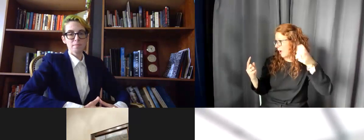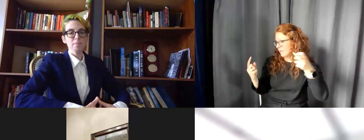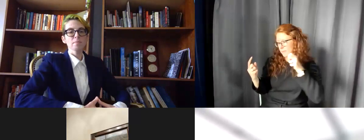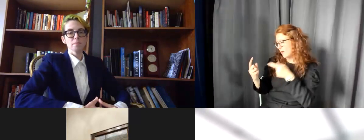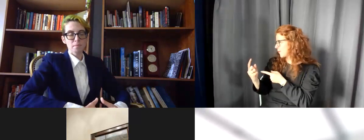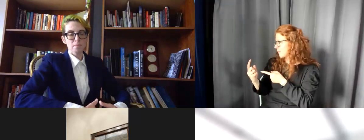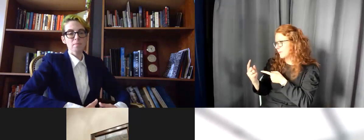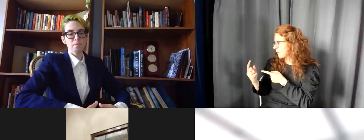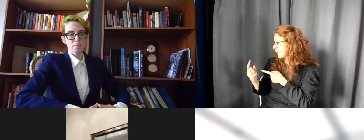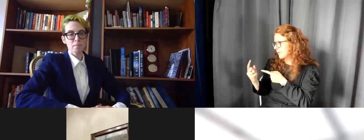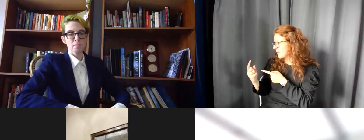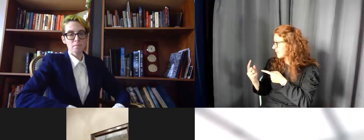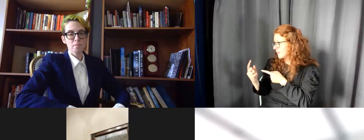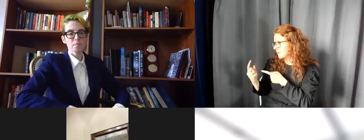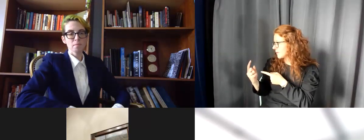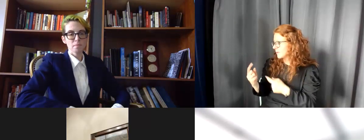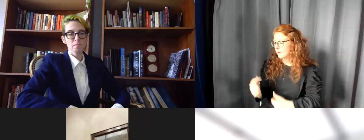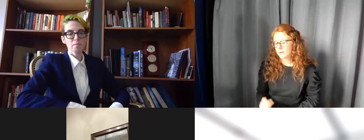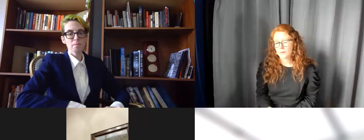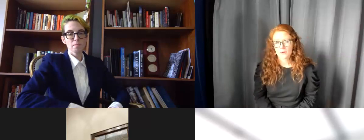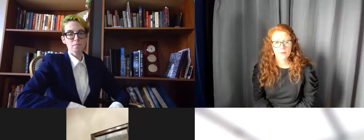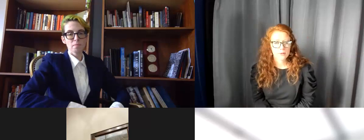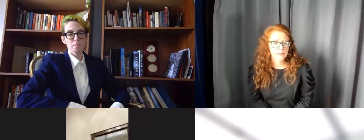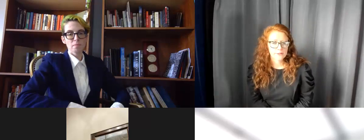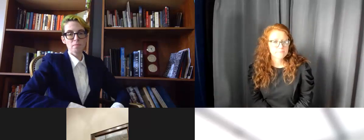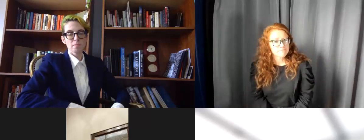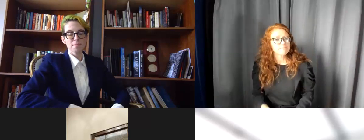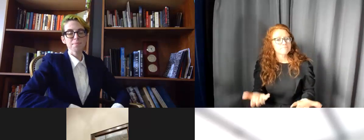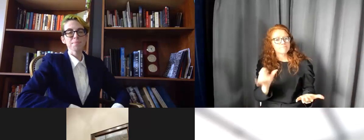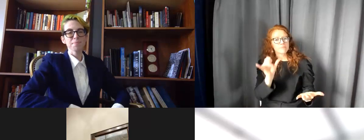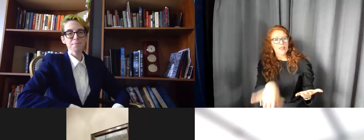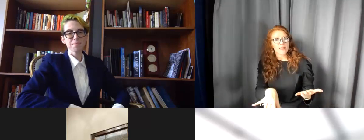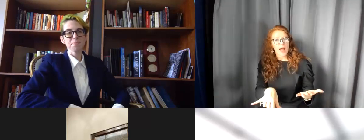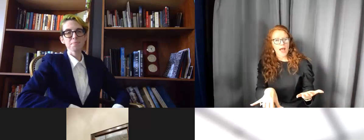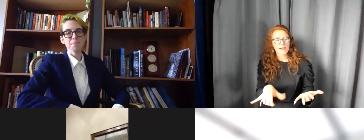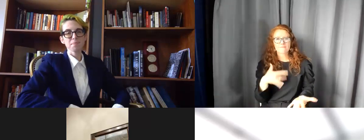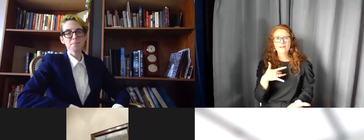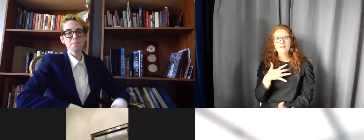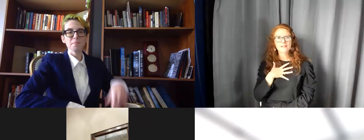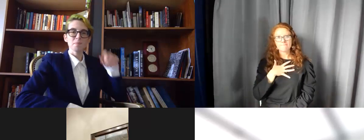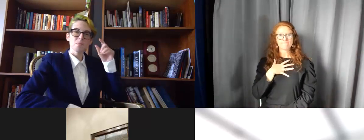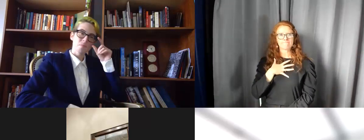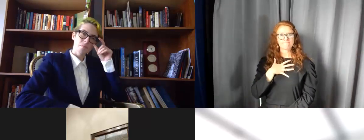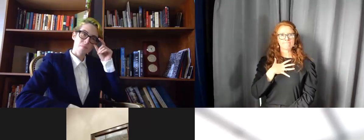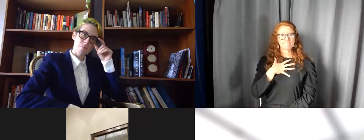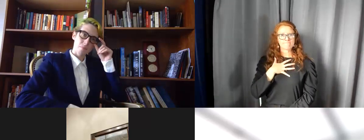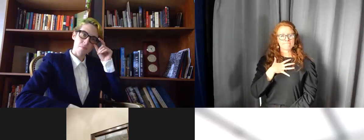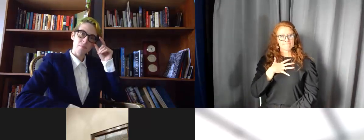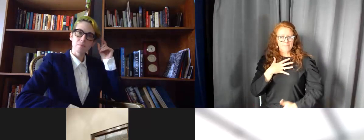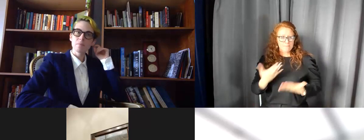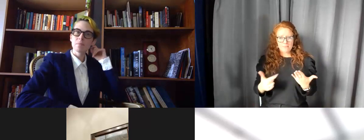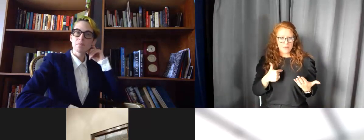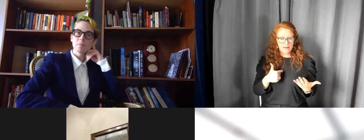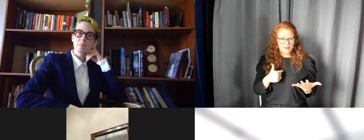Jordan Radford: So at least, then I would have some solace and be able to maybe start my